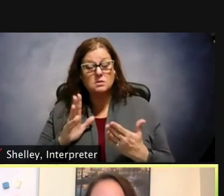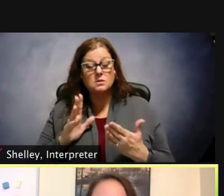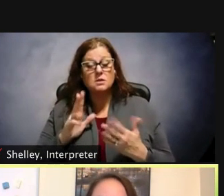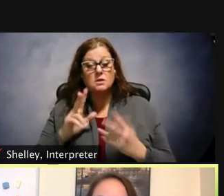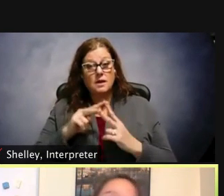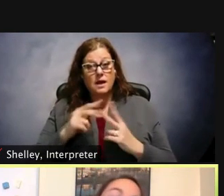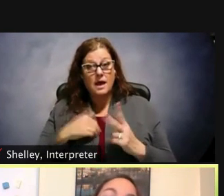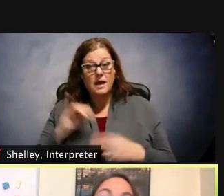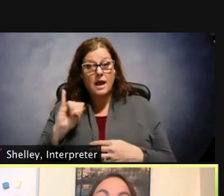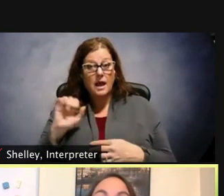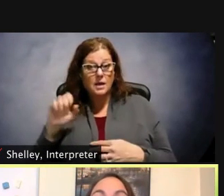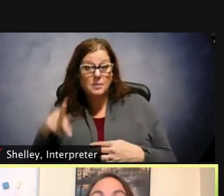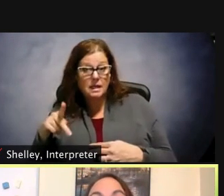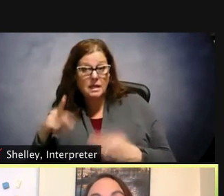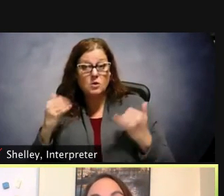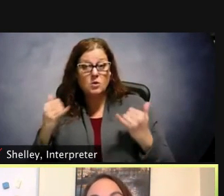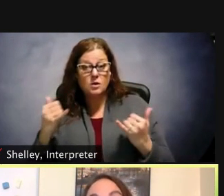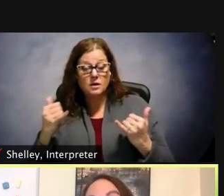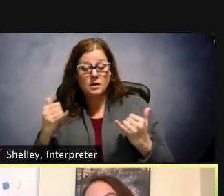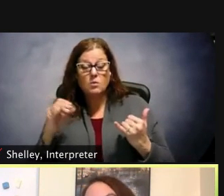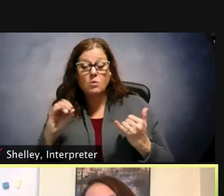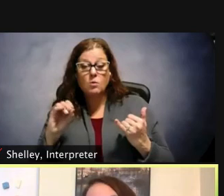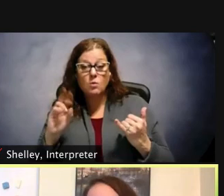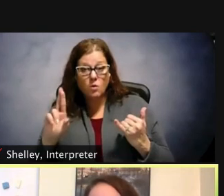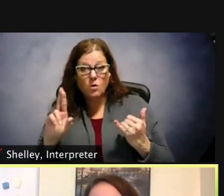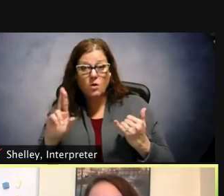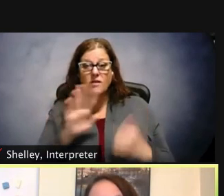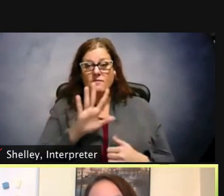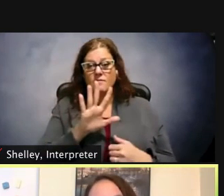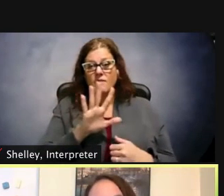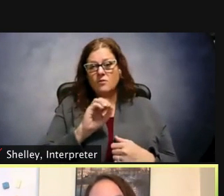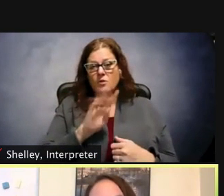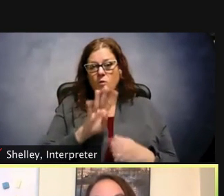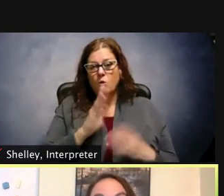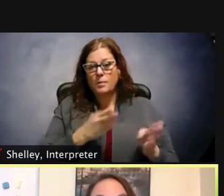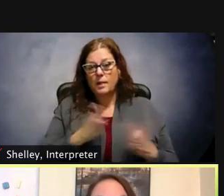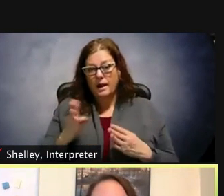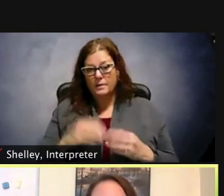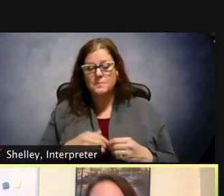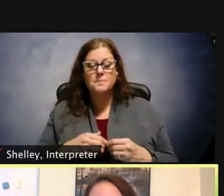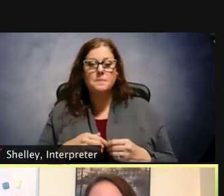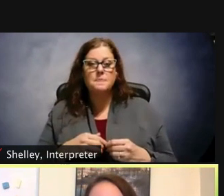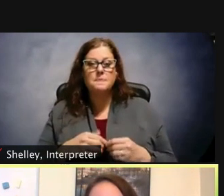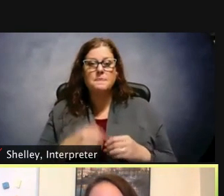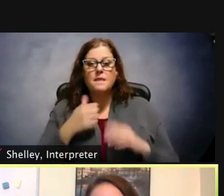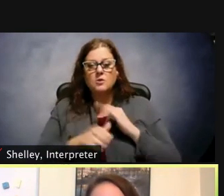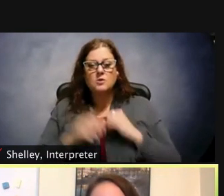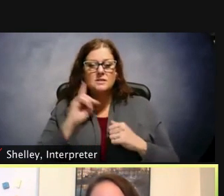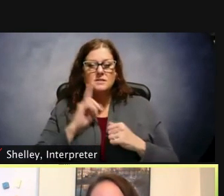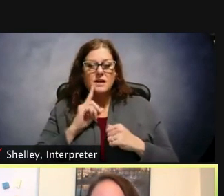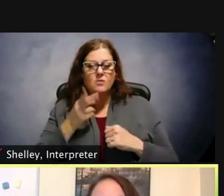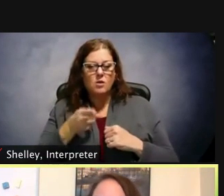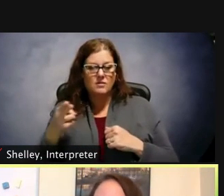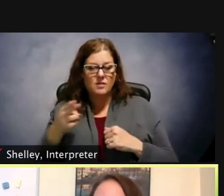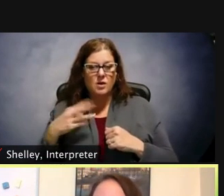IEP currently or are on a 504 plan under the deaf hard of hearing eligibility. So again it's very